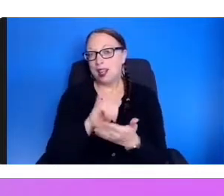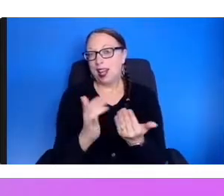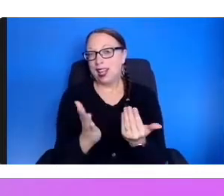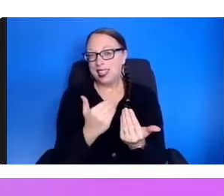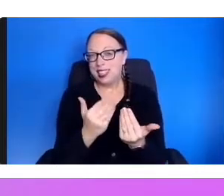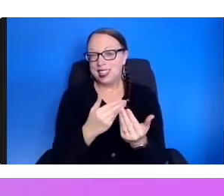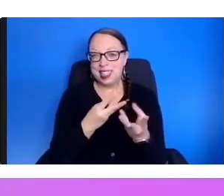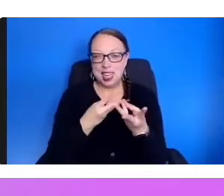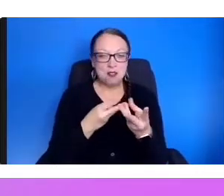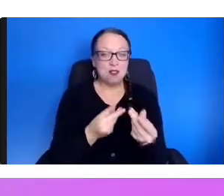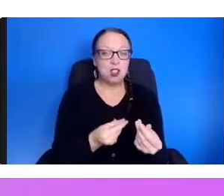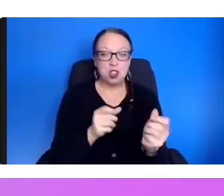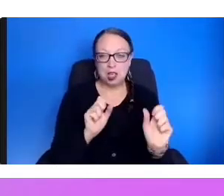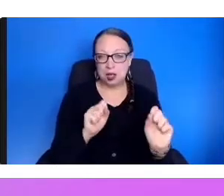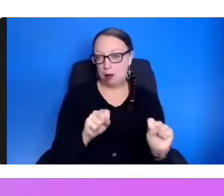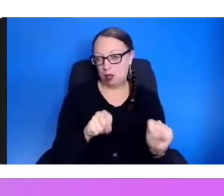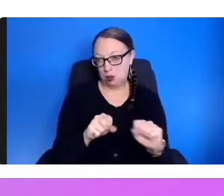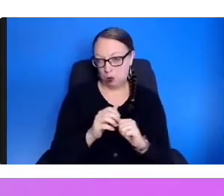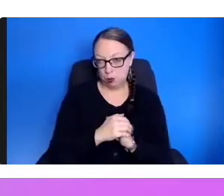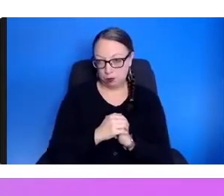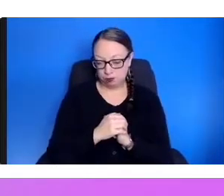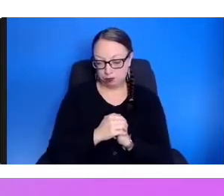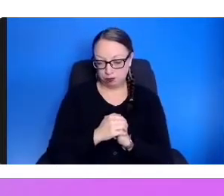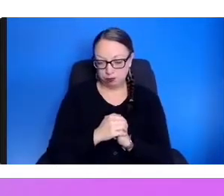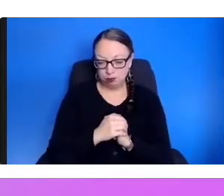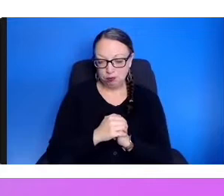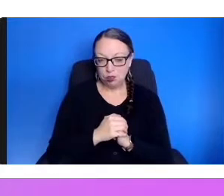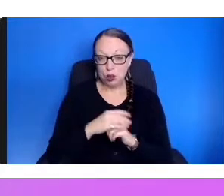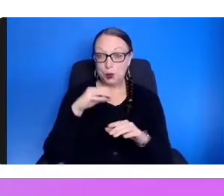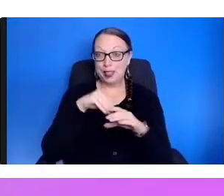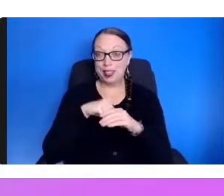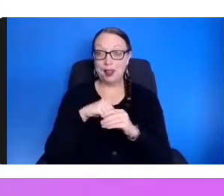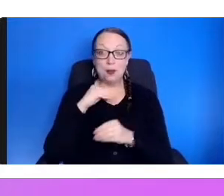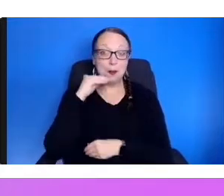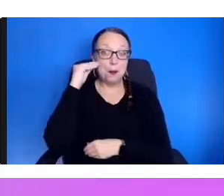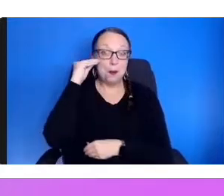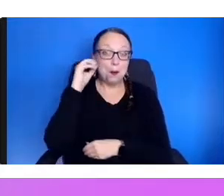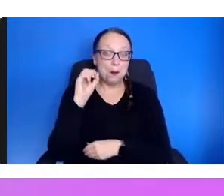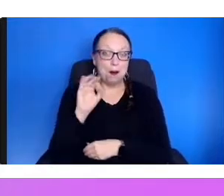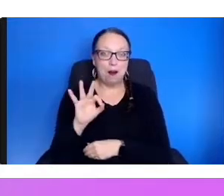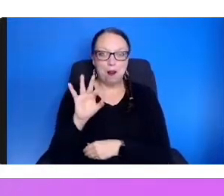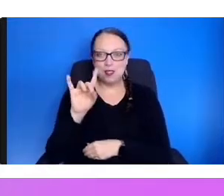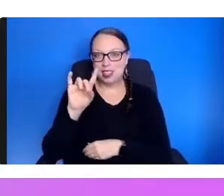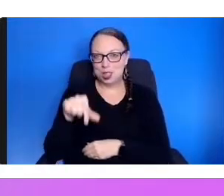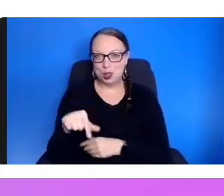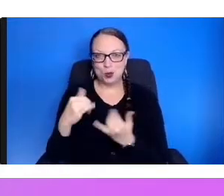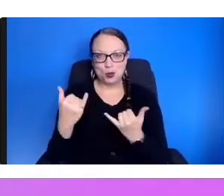You're here in the home of Deque today, so that shift left making it really efficient